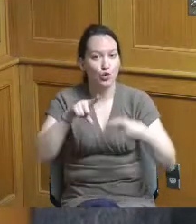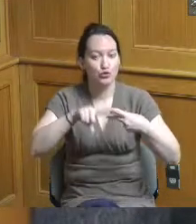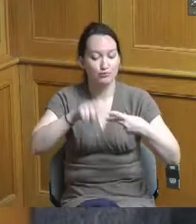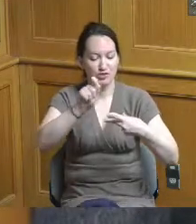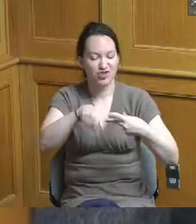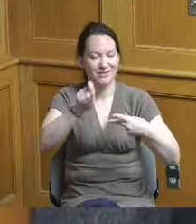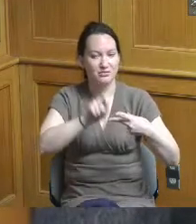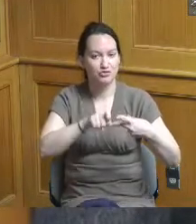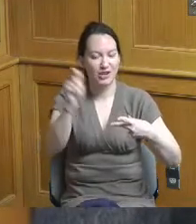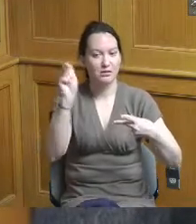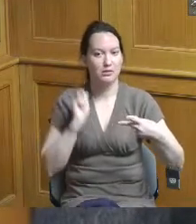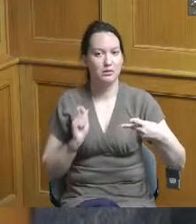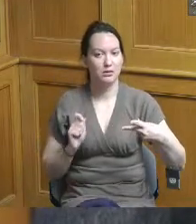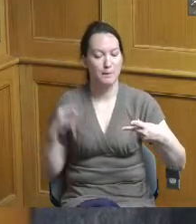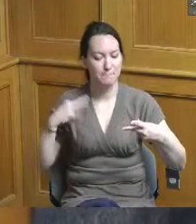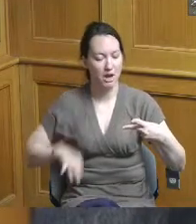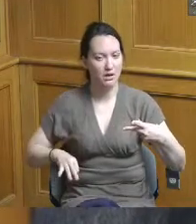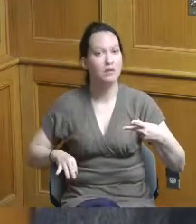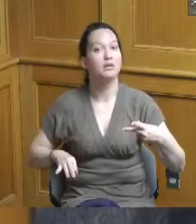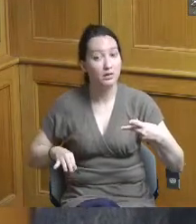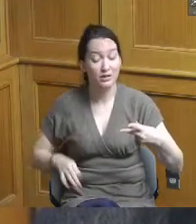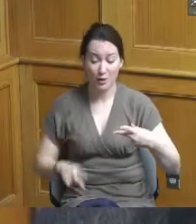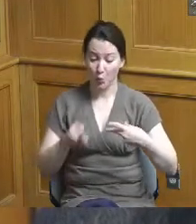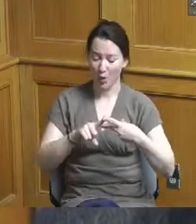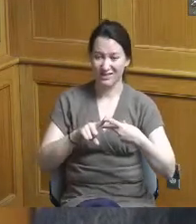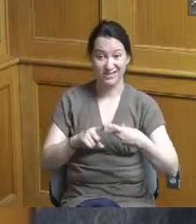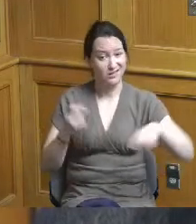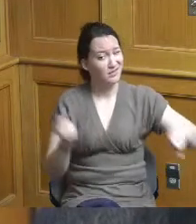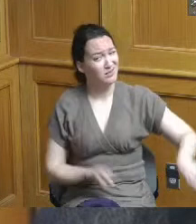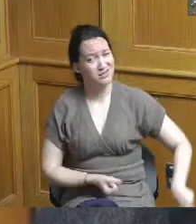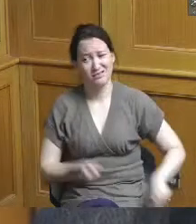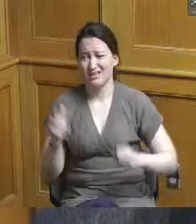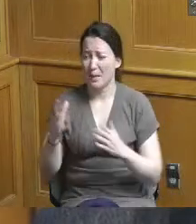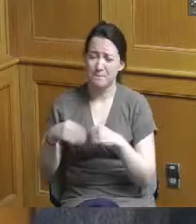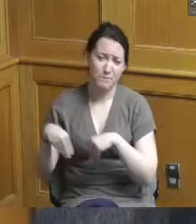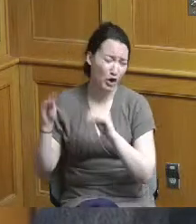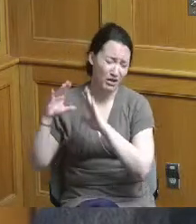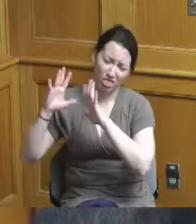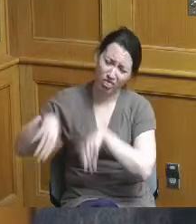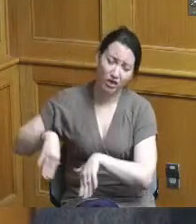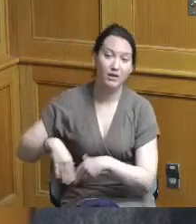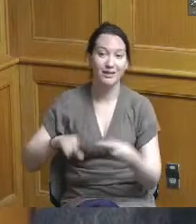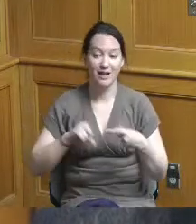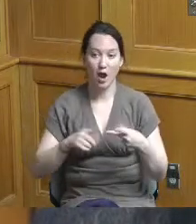you know benefit to us one was getting it out of the market the other was freeing up the site